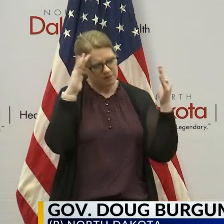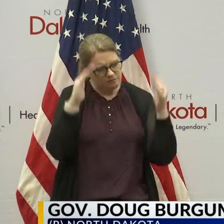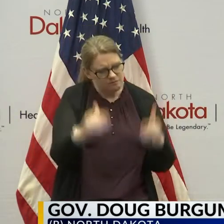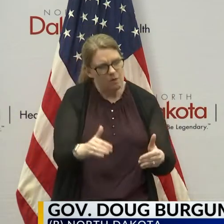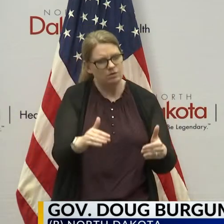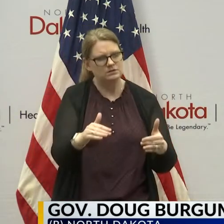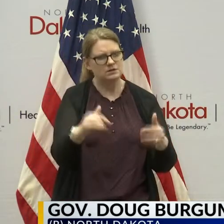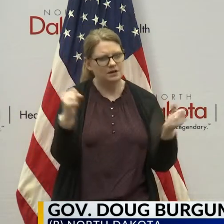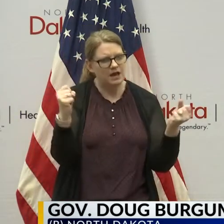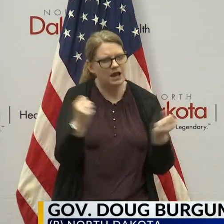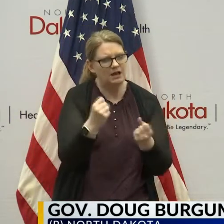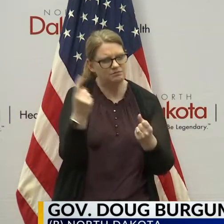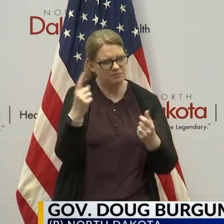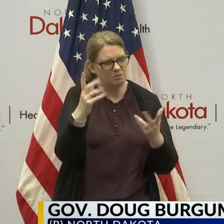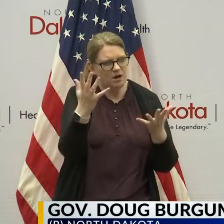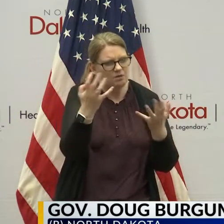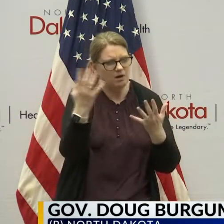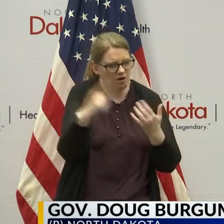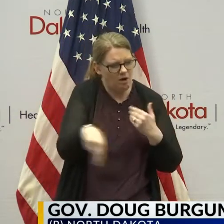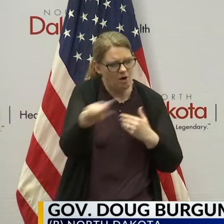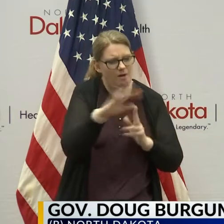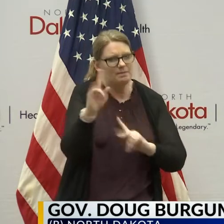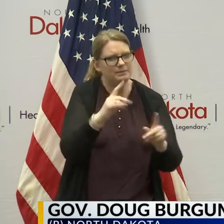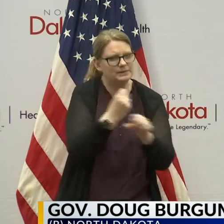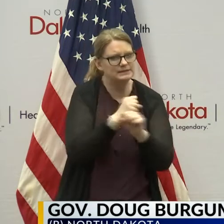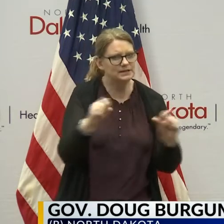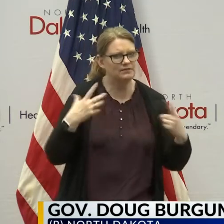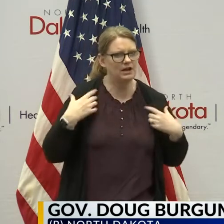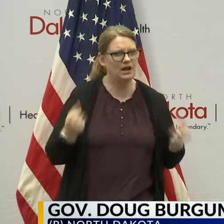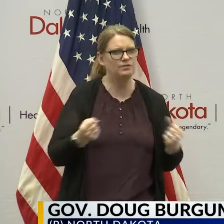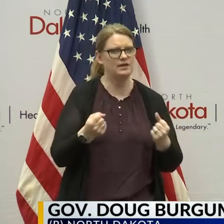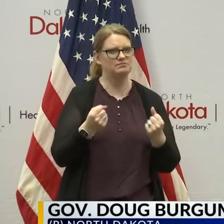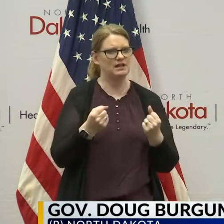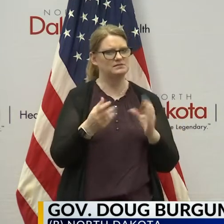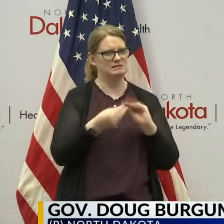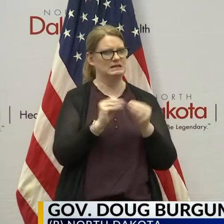HOPEFULLY THAT WILL PUT IT TO BED THAT IN NORTH DAKOTA WE ARE MAKING SMART DECISIONS FOR NOTE DAKOTANS AND WE ARE DOING